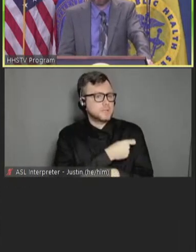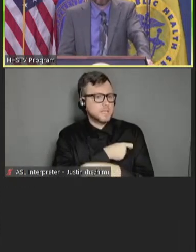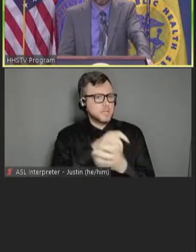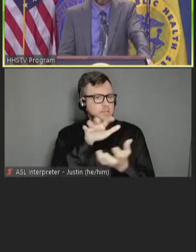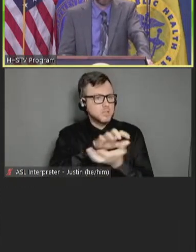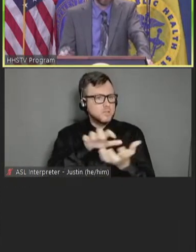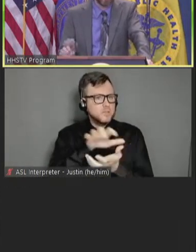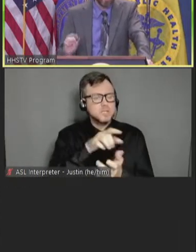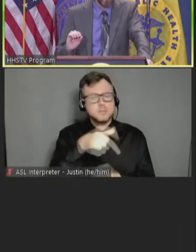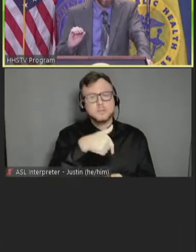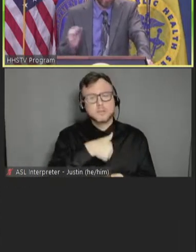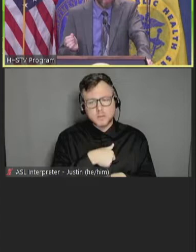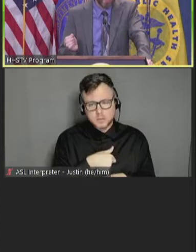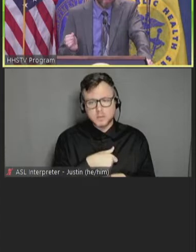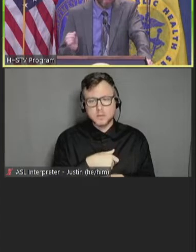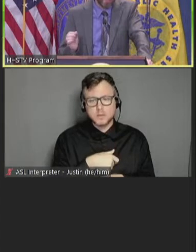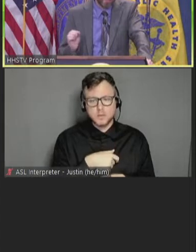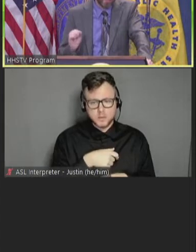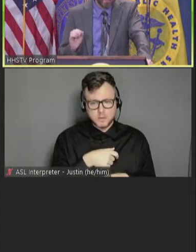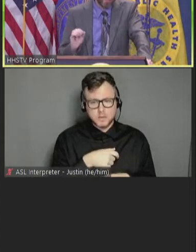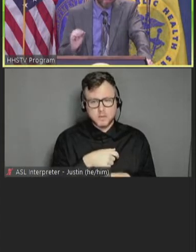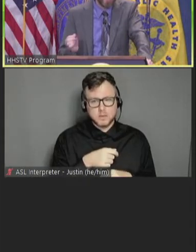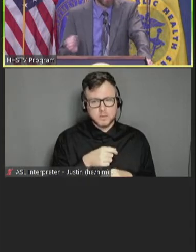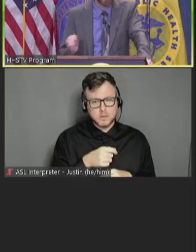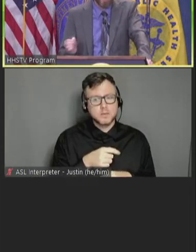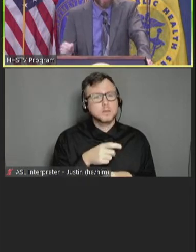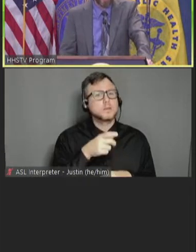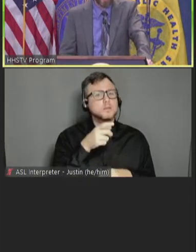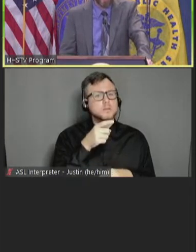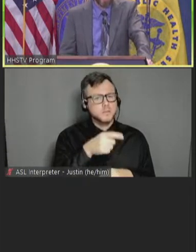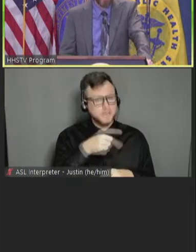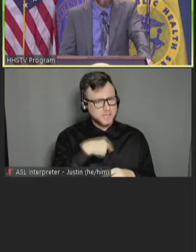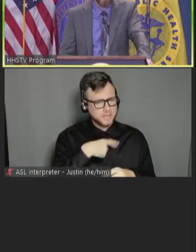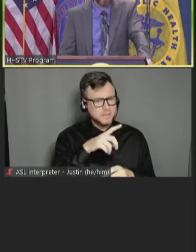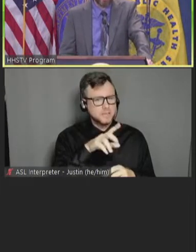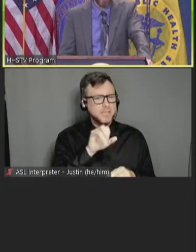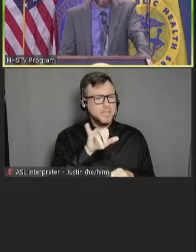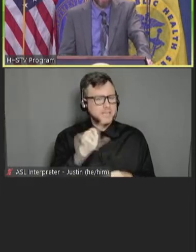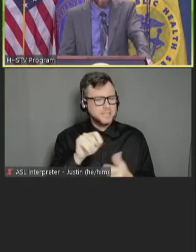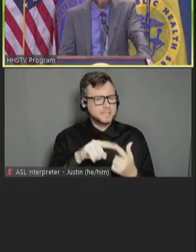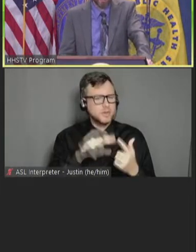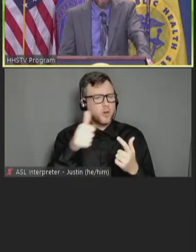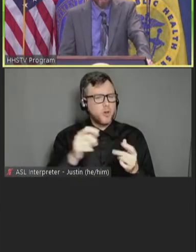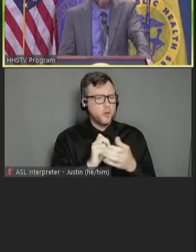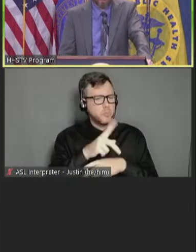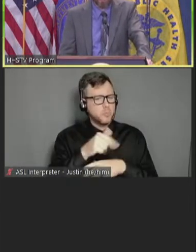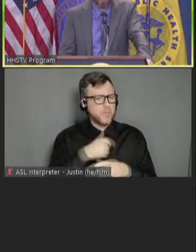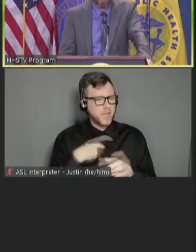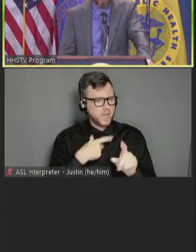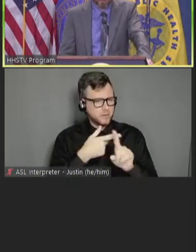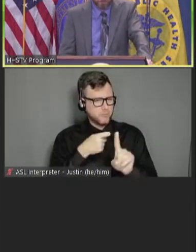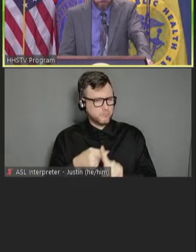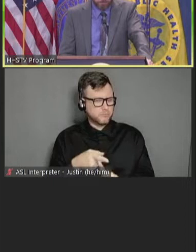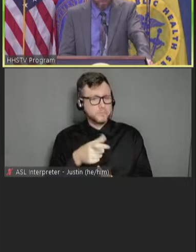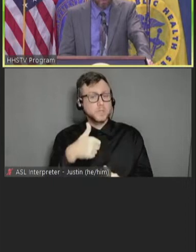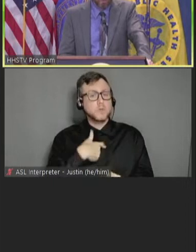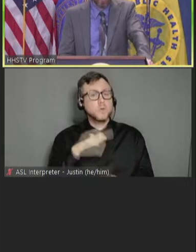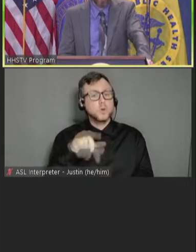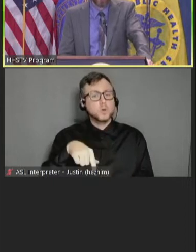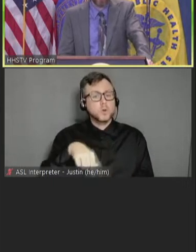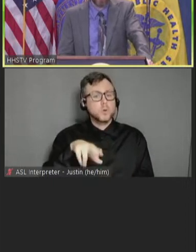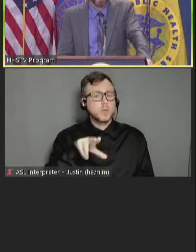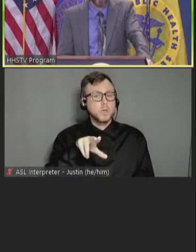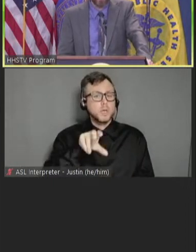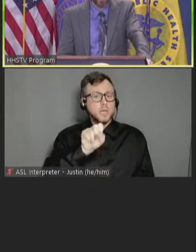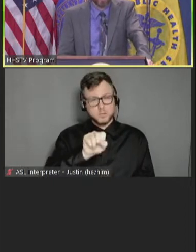sources such as yeast-derived, and other plant-derived QS-21s or QS-21-like molecules,